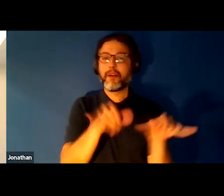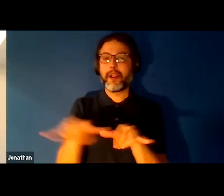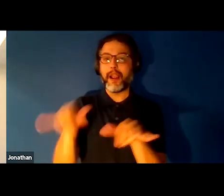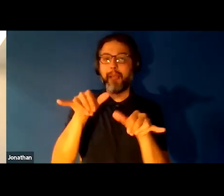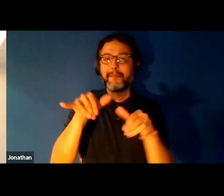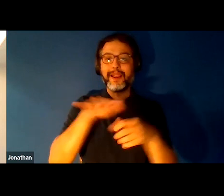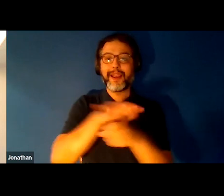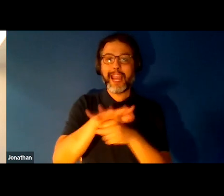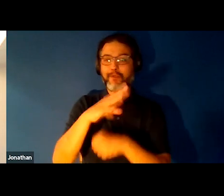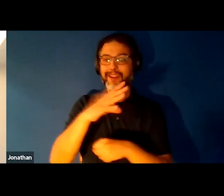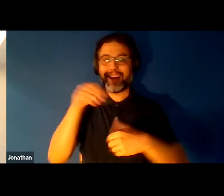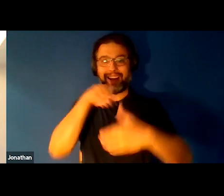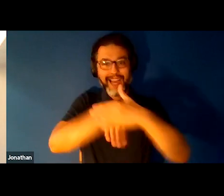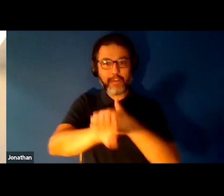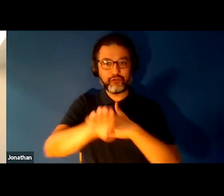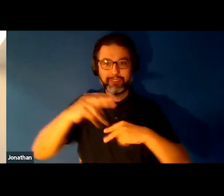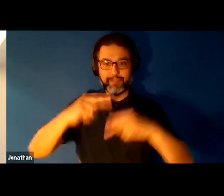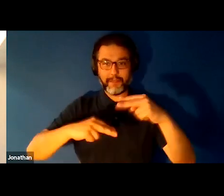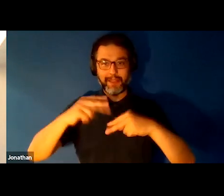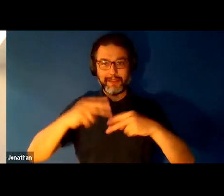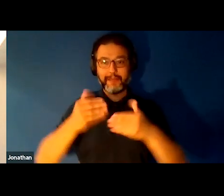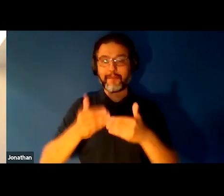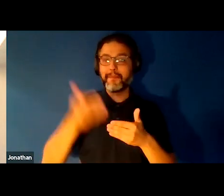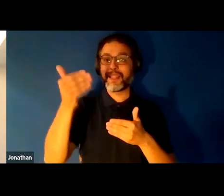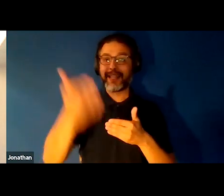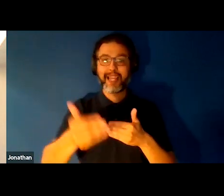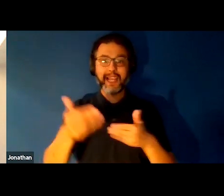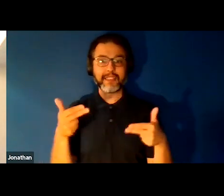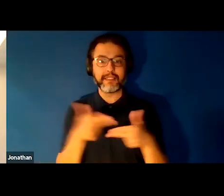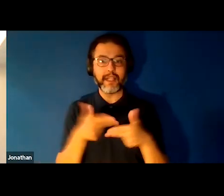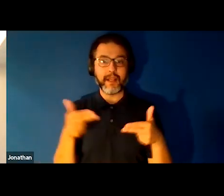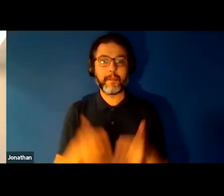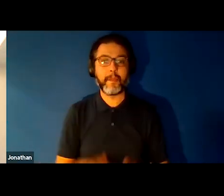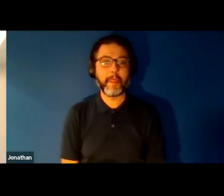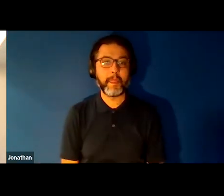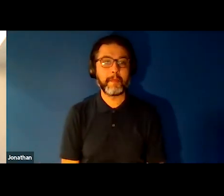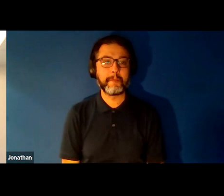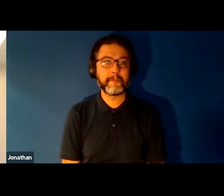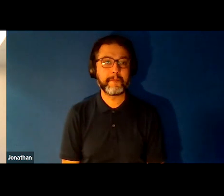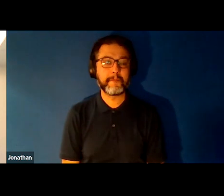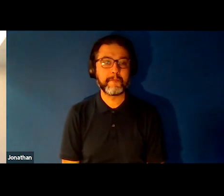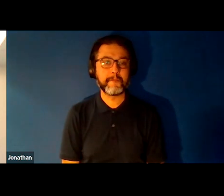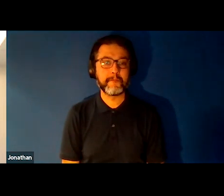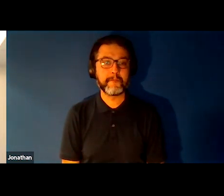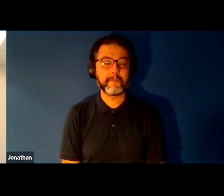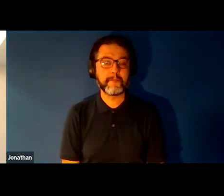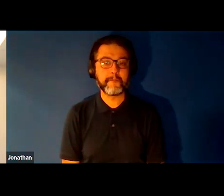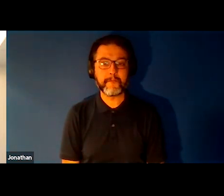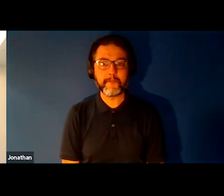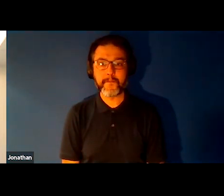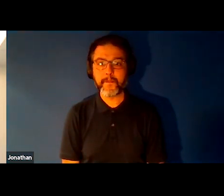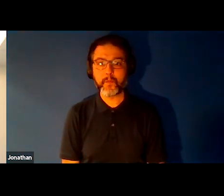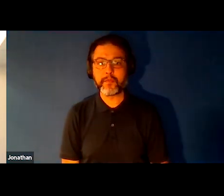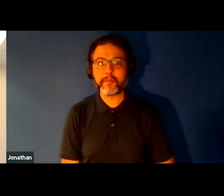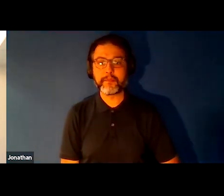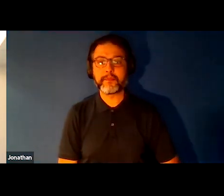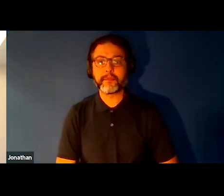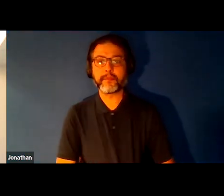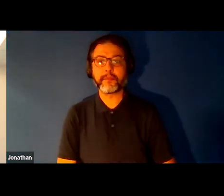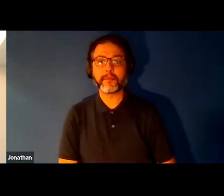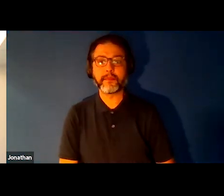Next slide.